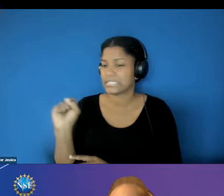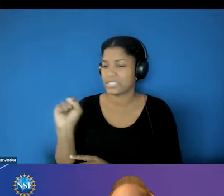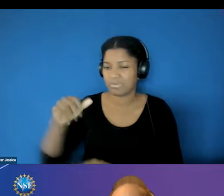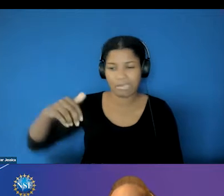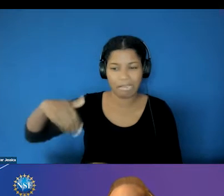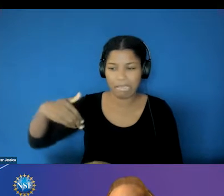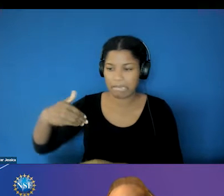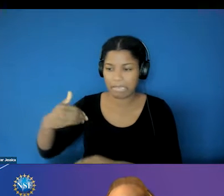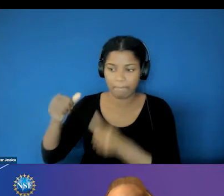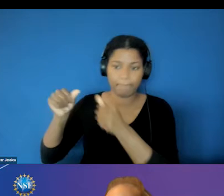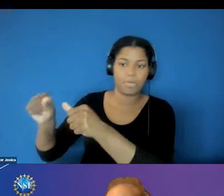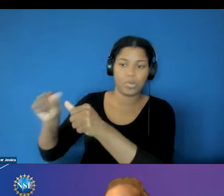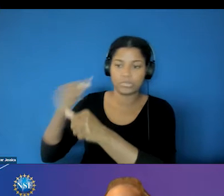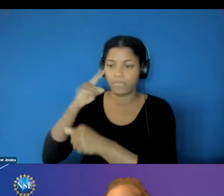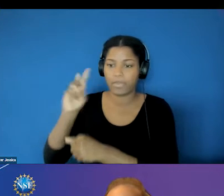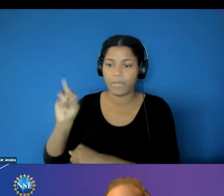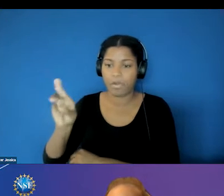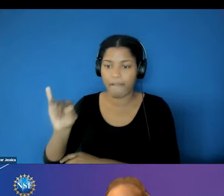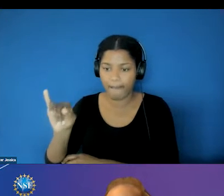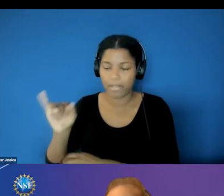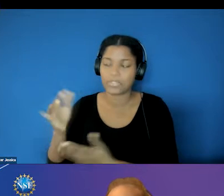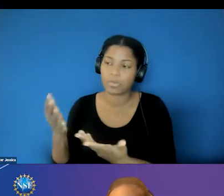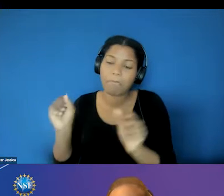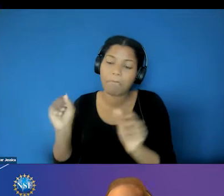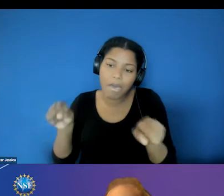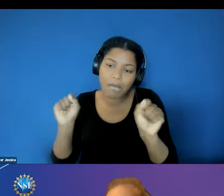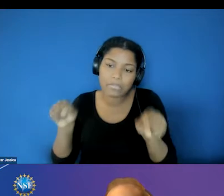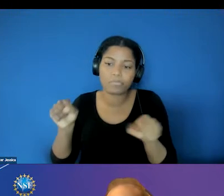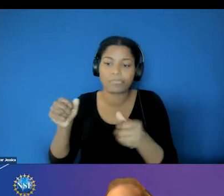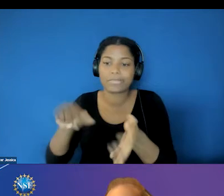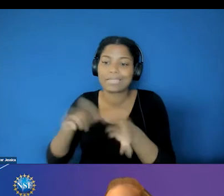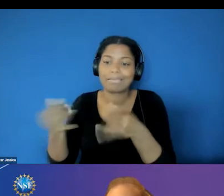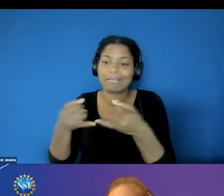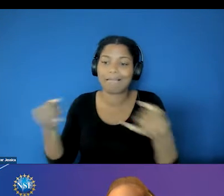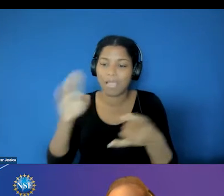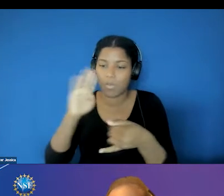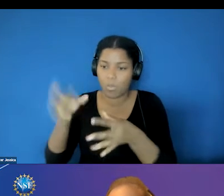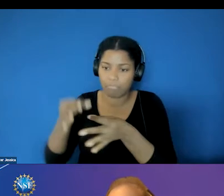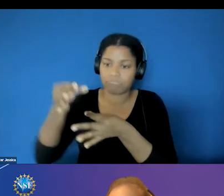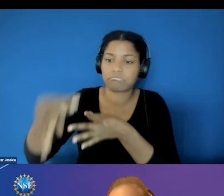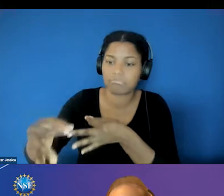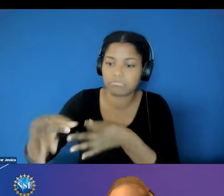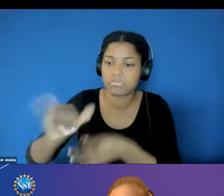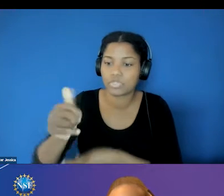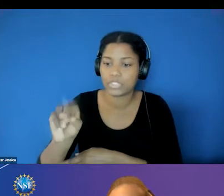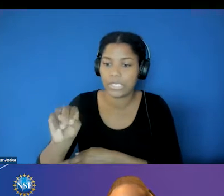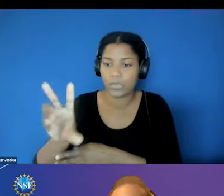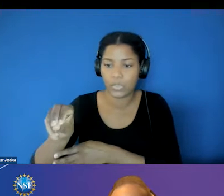it's guaranteed that the deadline will be after January 30, 2023. Next slide, please.